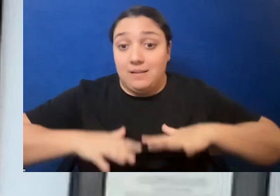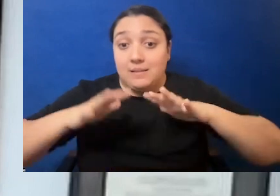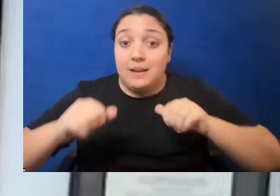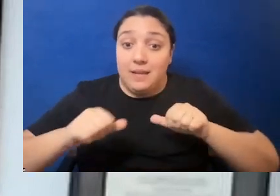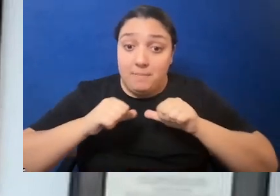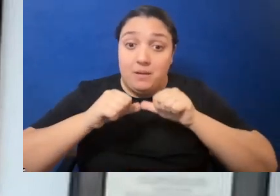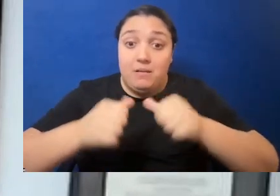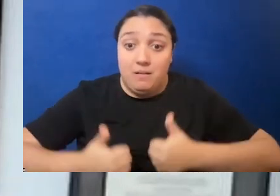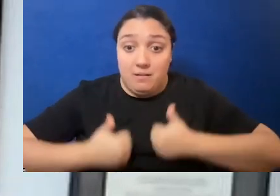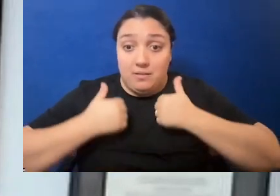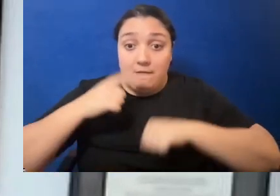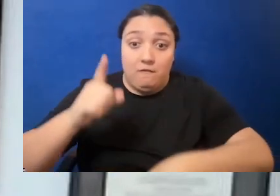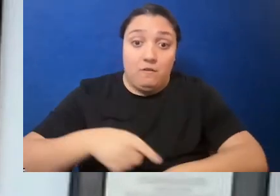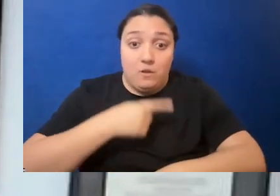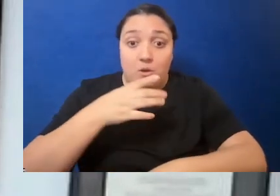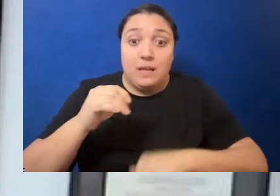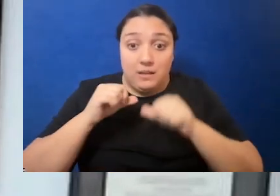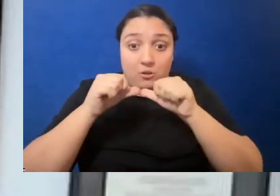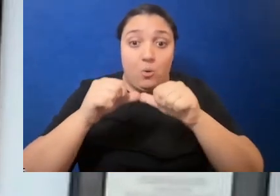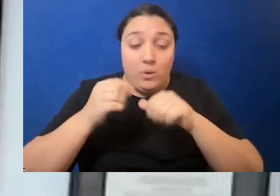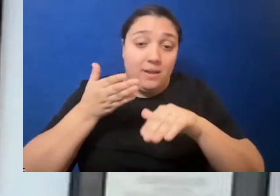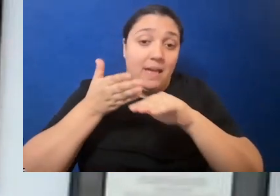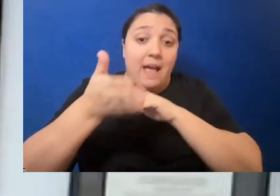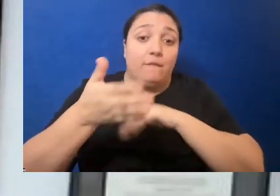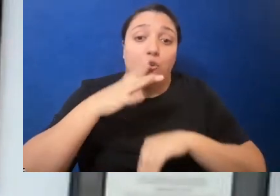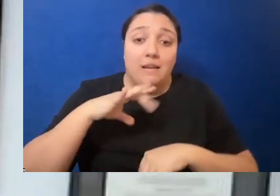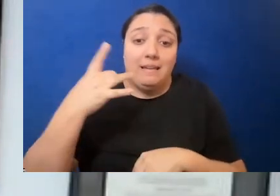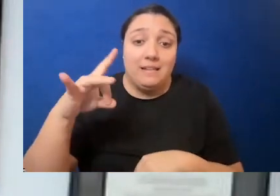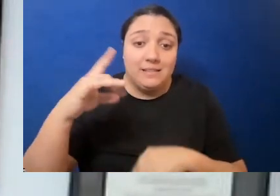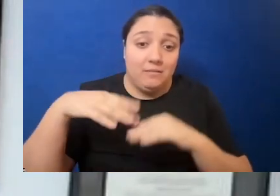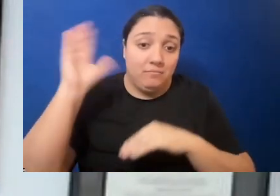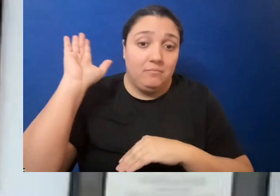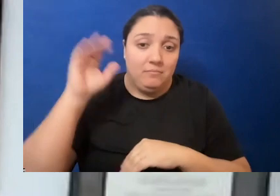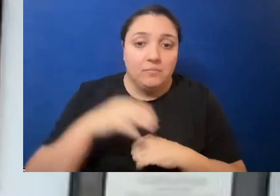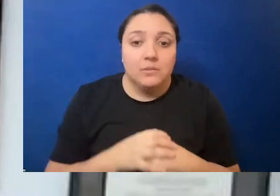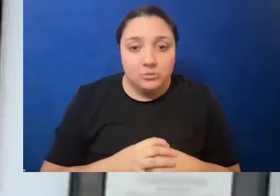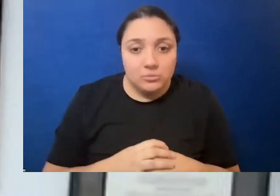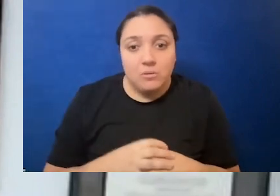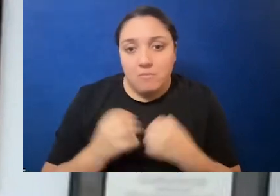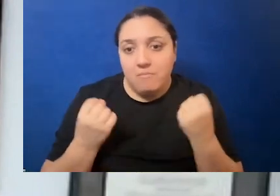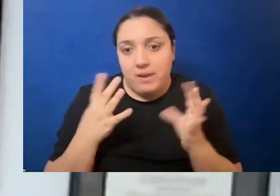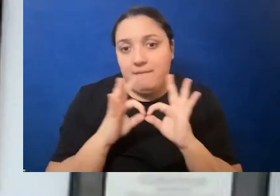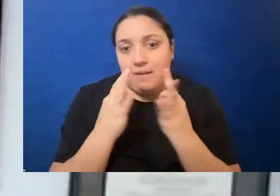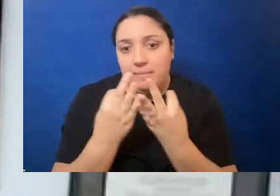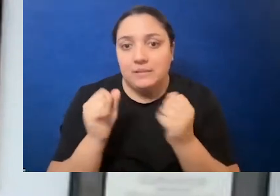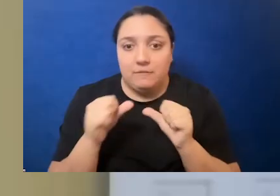IT AND UNDERSTAND IT IS REALLY IMPORTANT. THAT IS A NON ATTORNEY PERSPECTIVE. THANK YOU ALL.